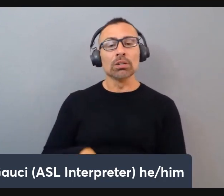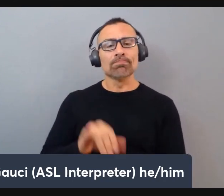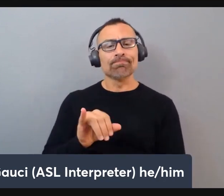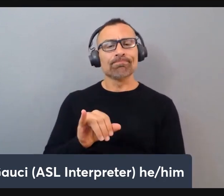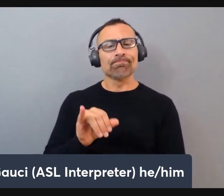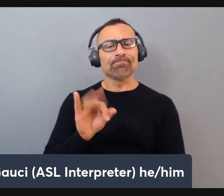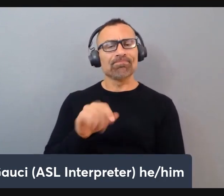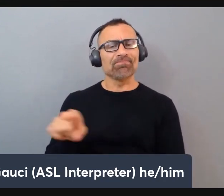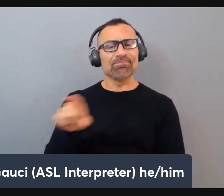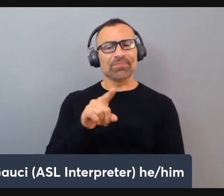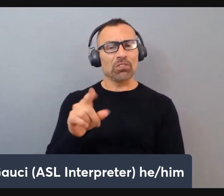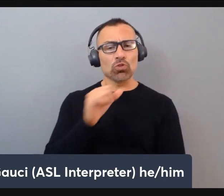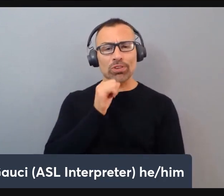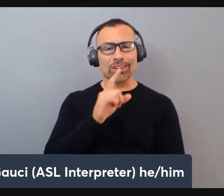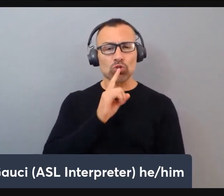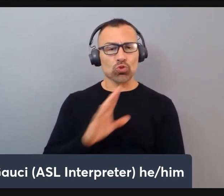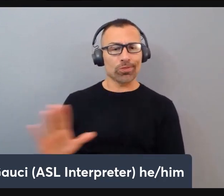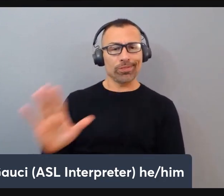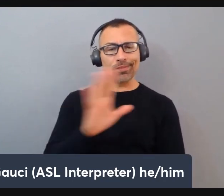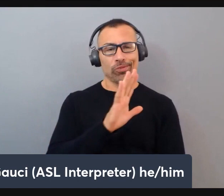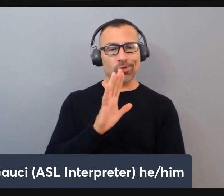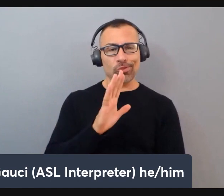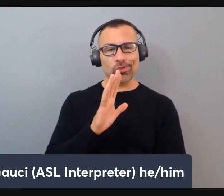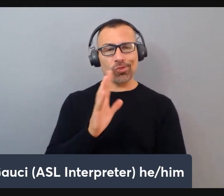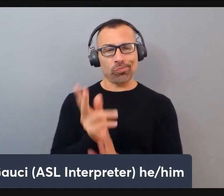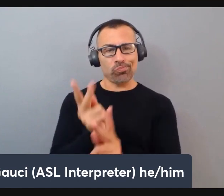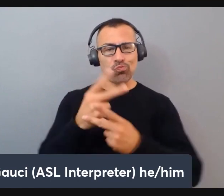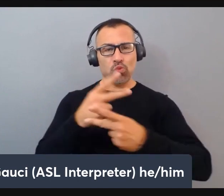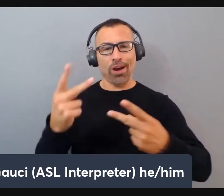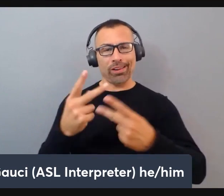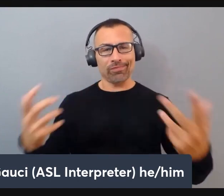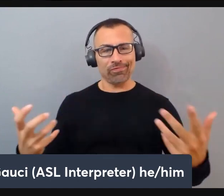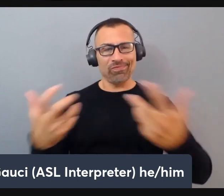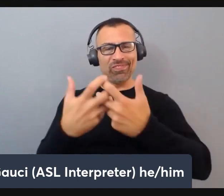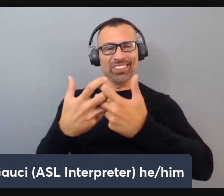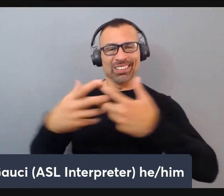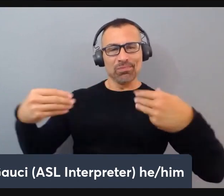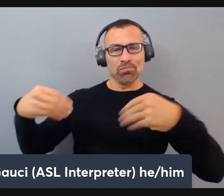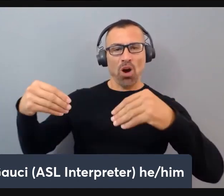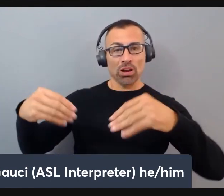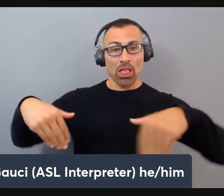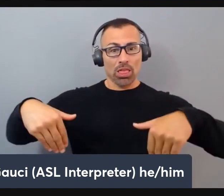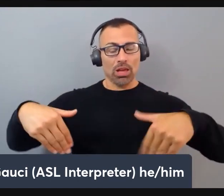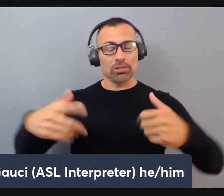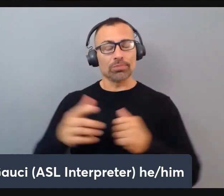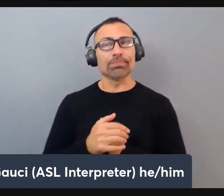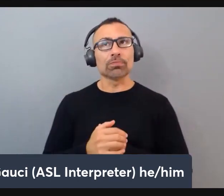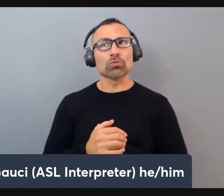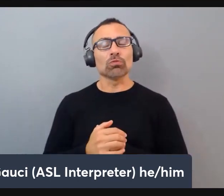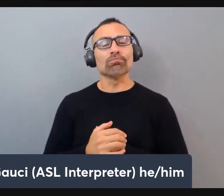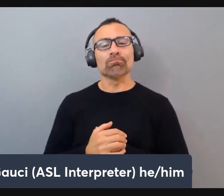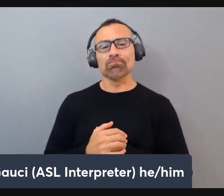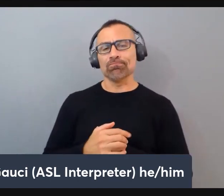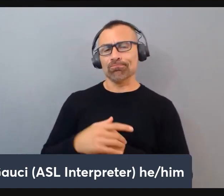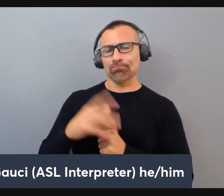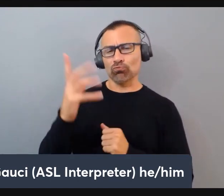that you've reached product market fit yet, you know, you've designed something and you have a gut feeling that it might become popular,